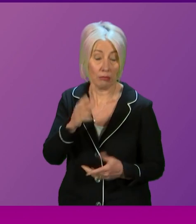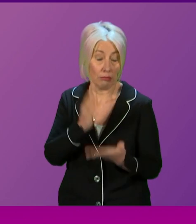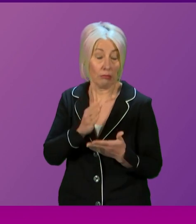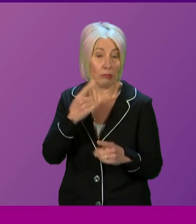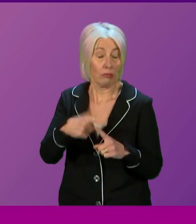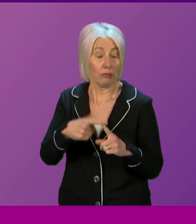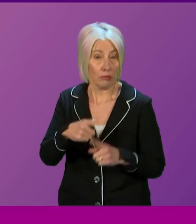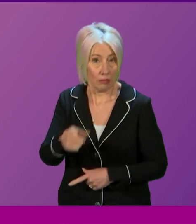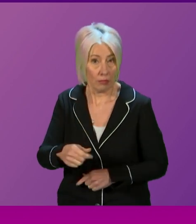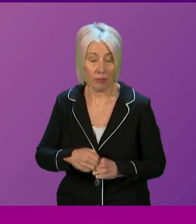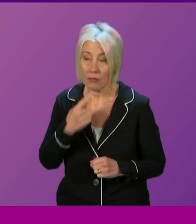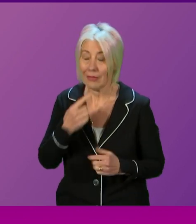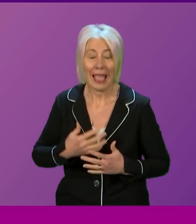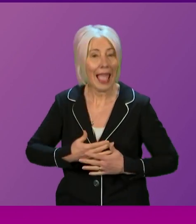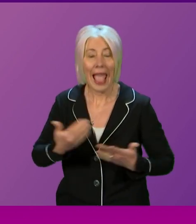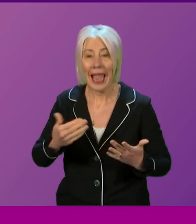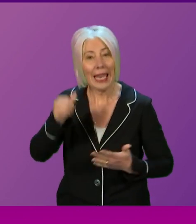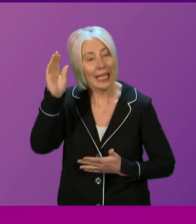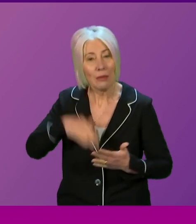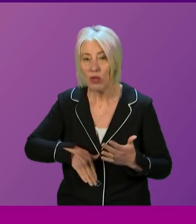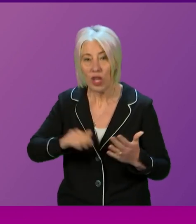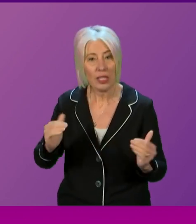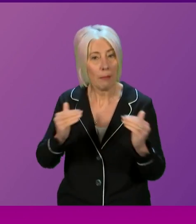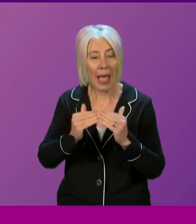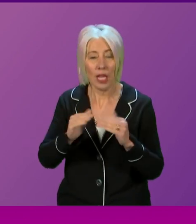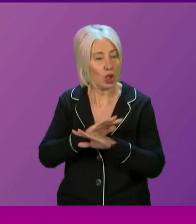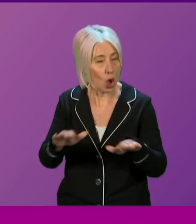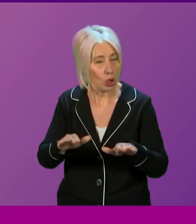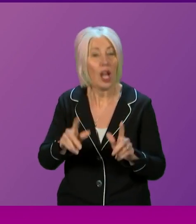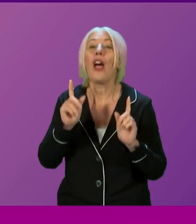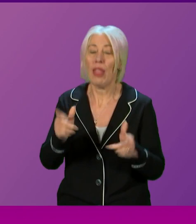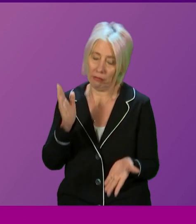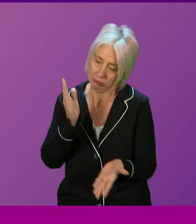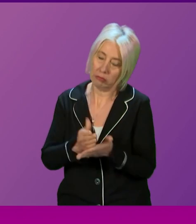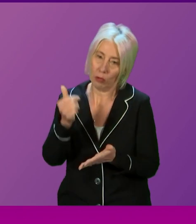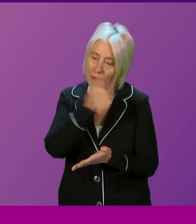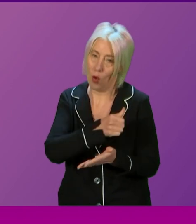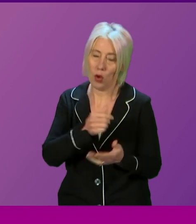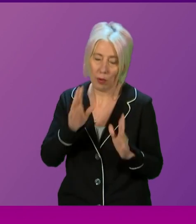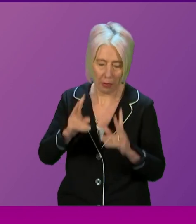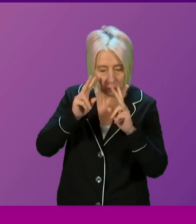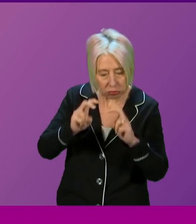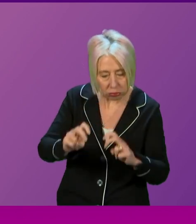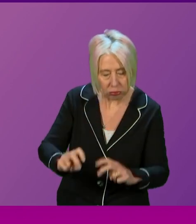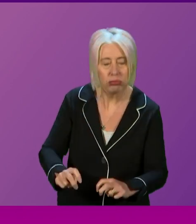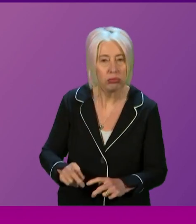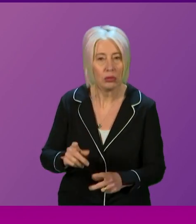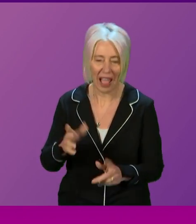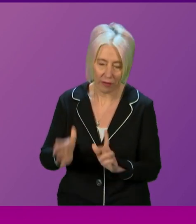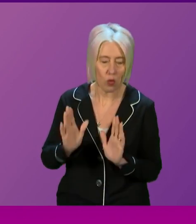If any experience does not match that, we have a duty to look into that and learn from it.